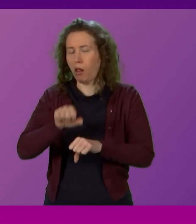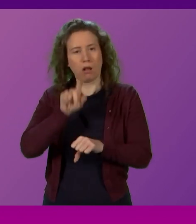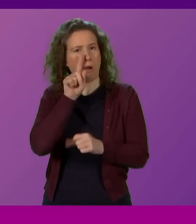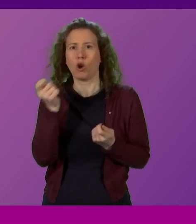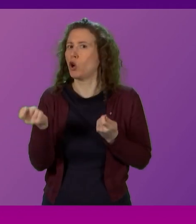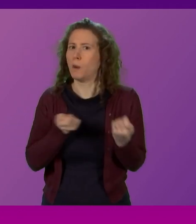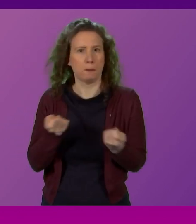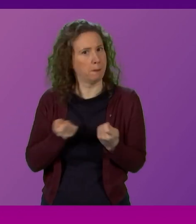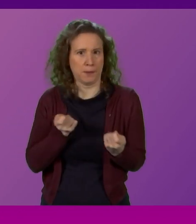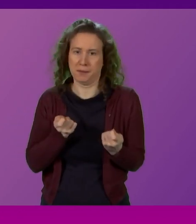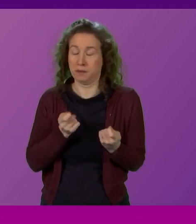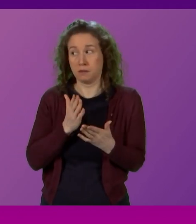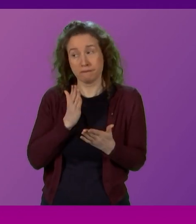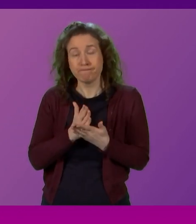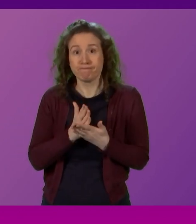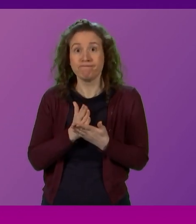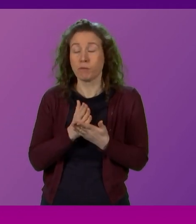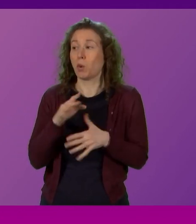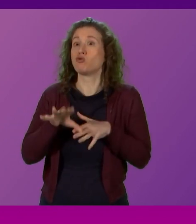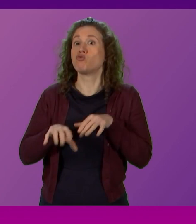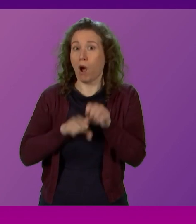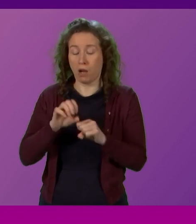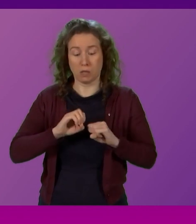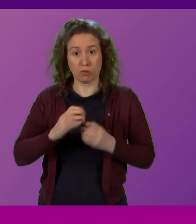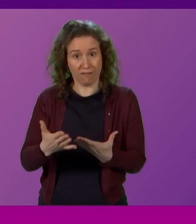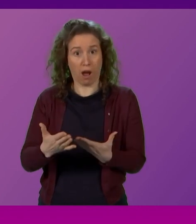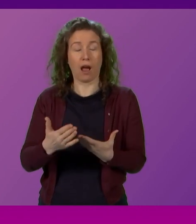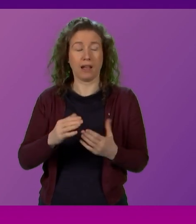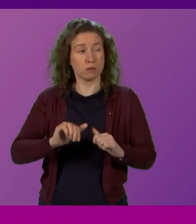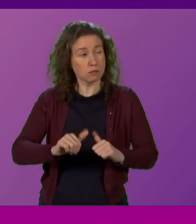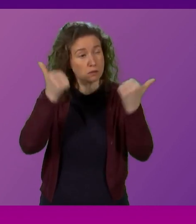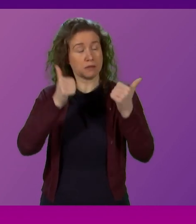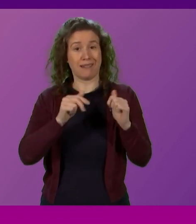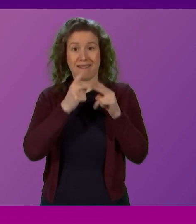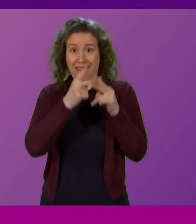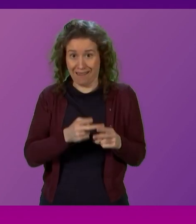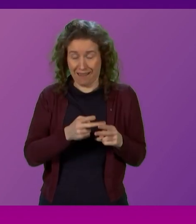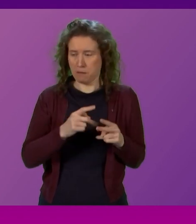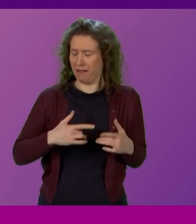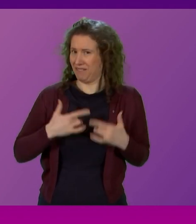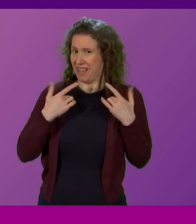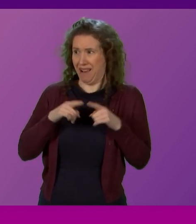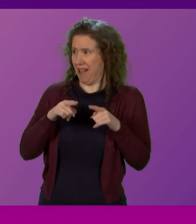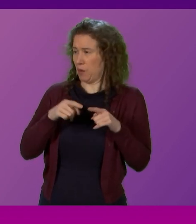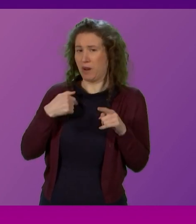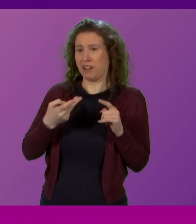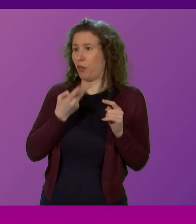In short, we’re struggling to provide first world care in what feels like a third world